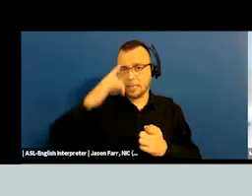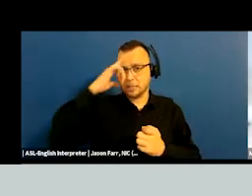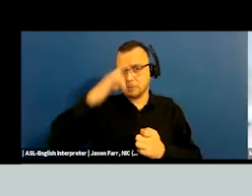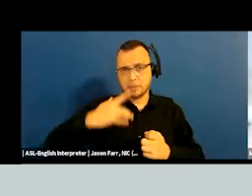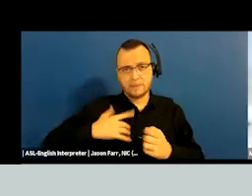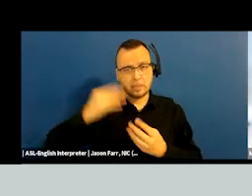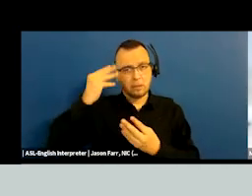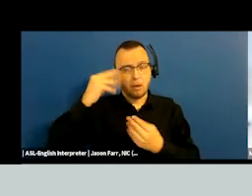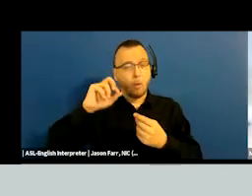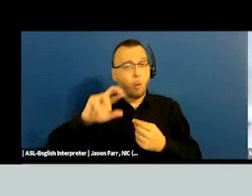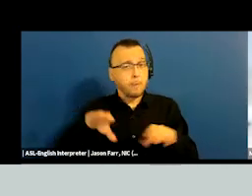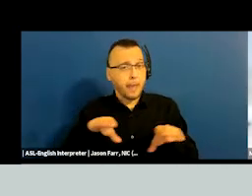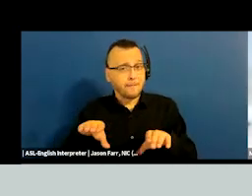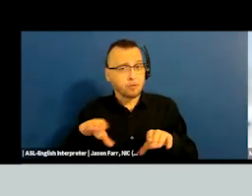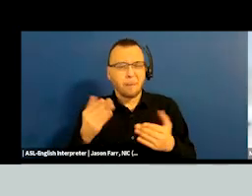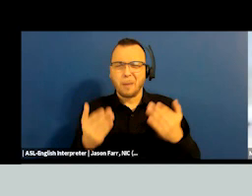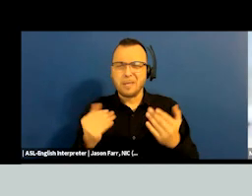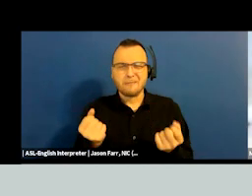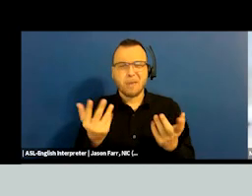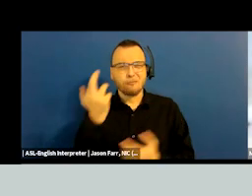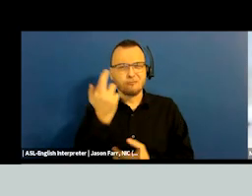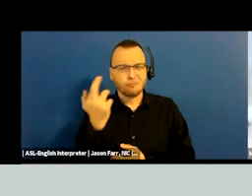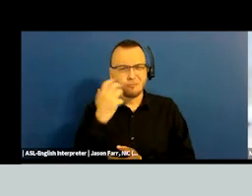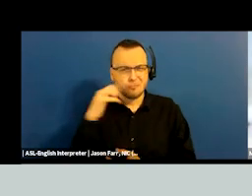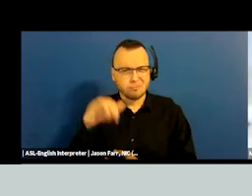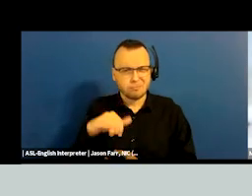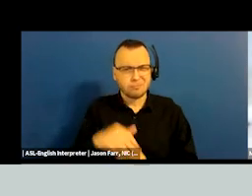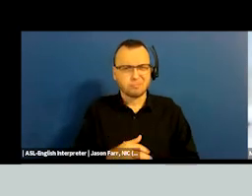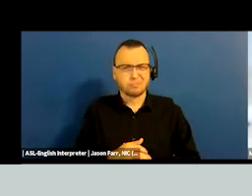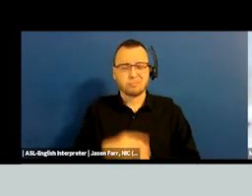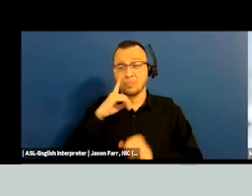So a social environment or system may not be able